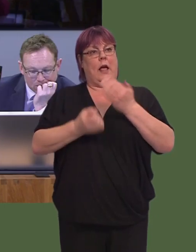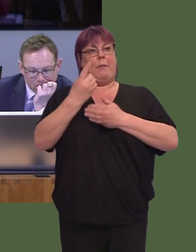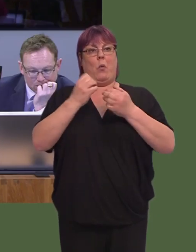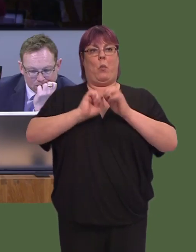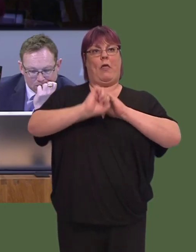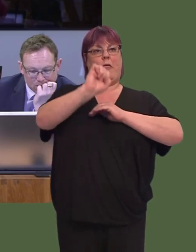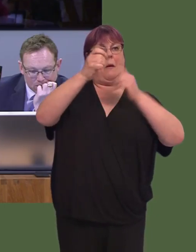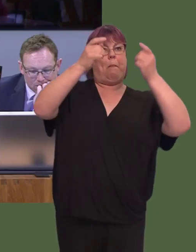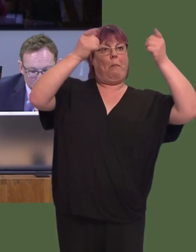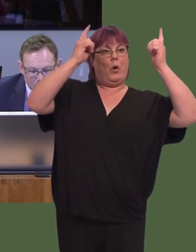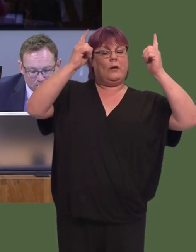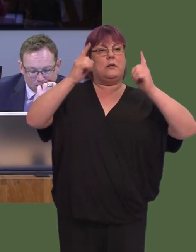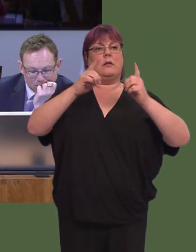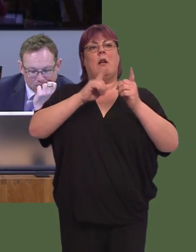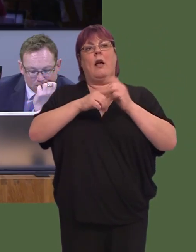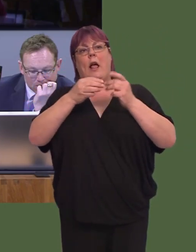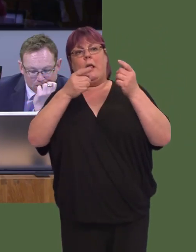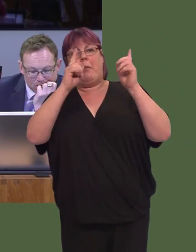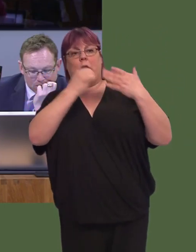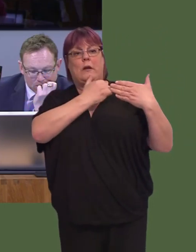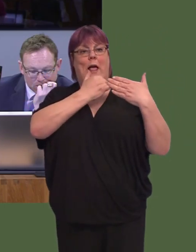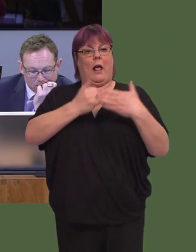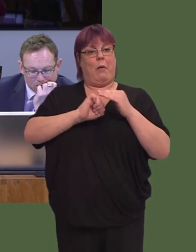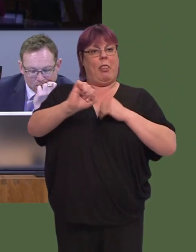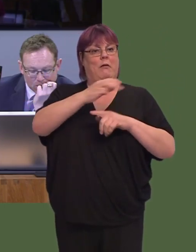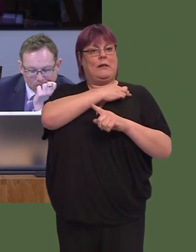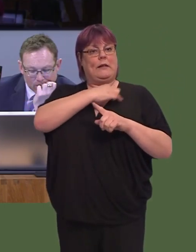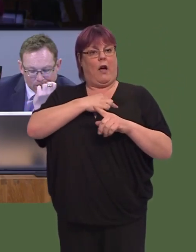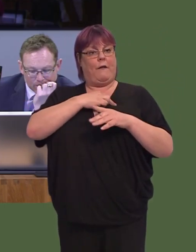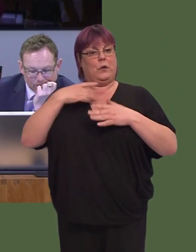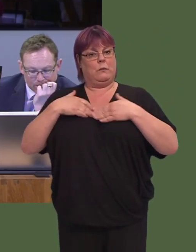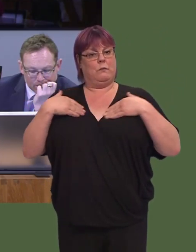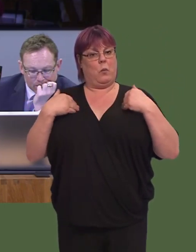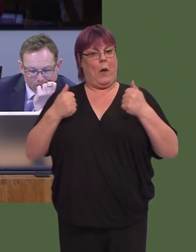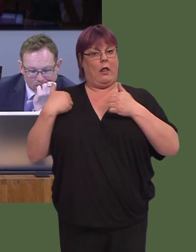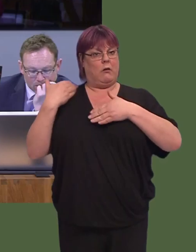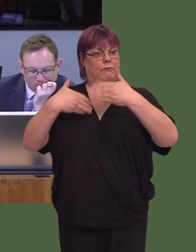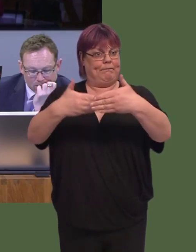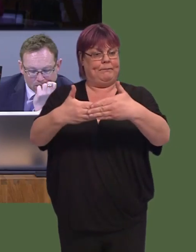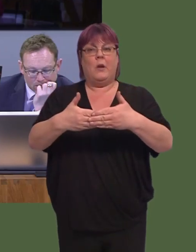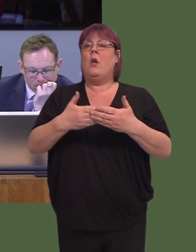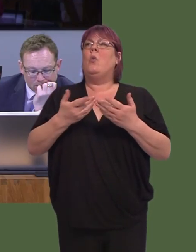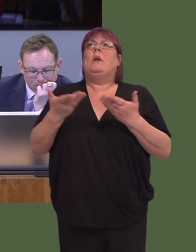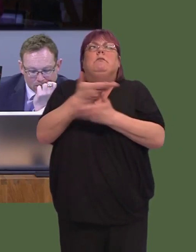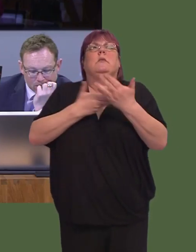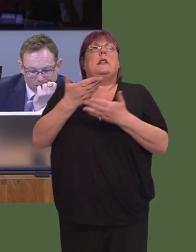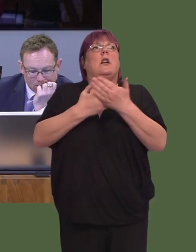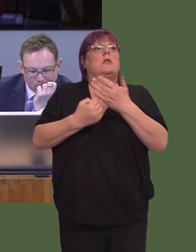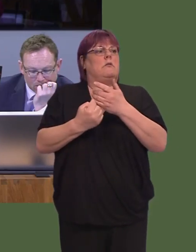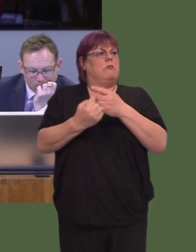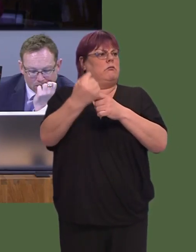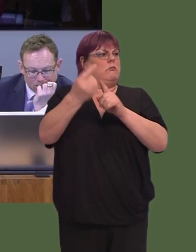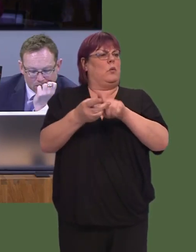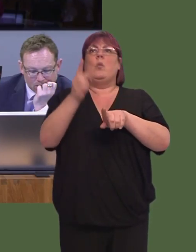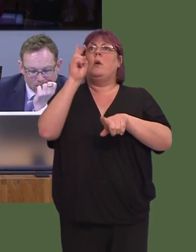ownership of helping their employees to stay well. And we raised this last weekóor the week beforeóin our debate on mental health, about